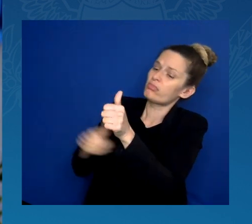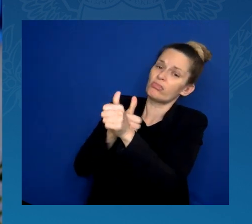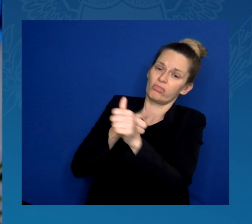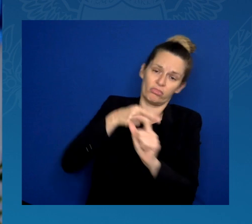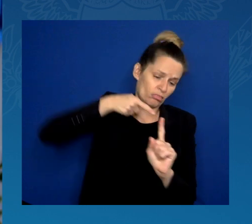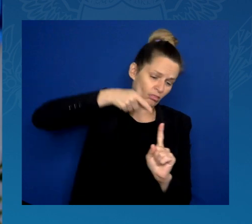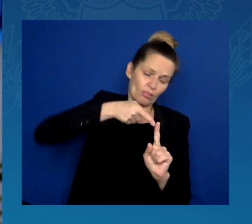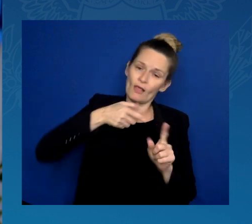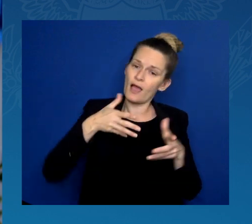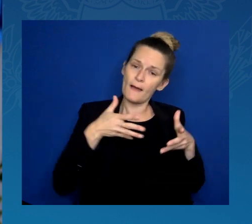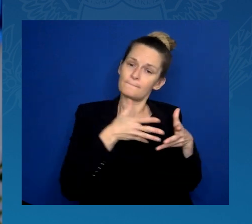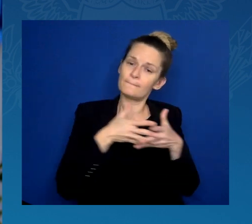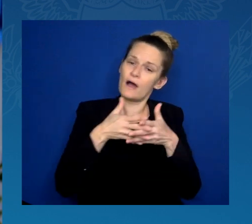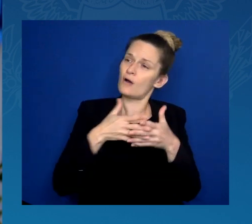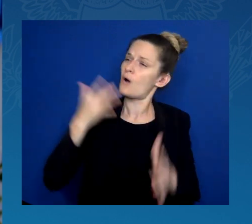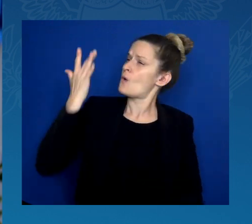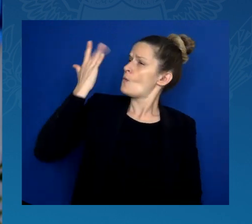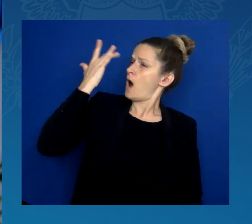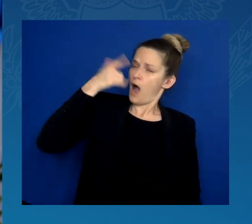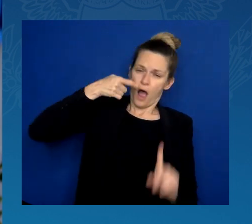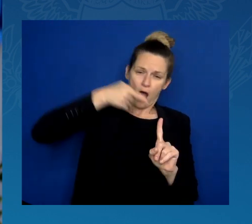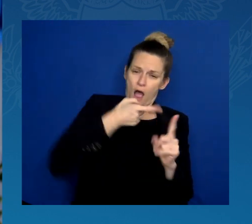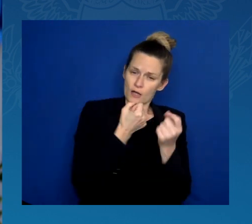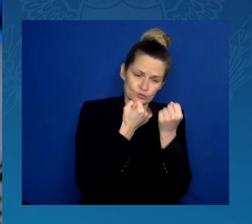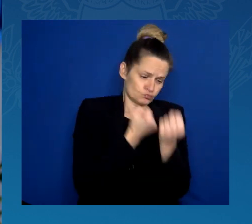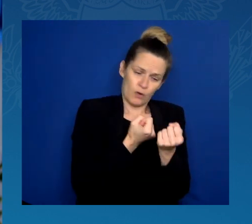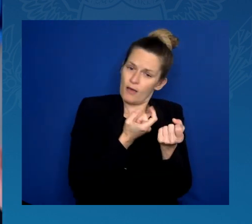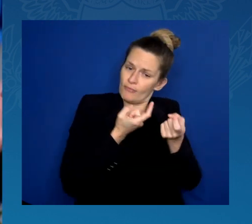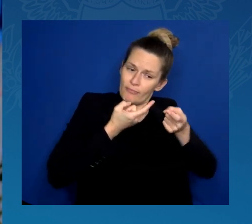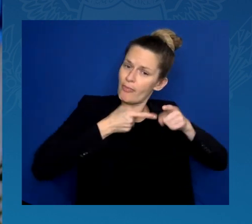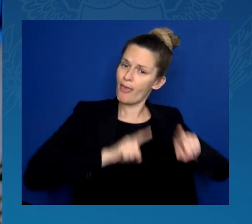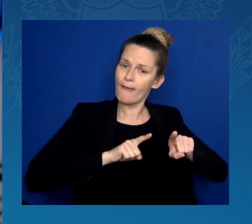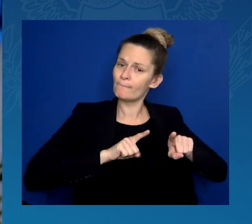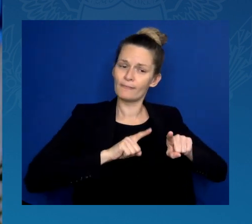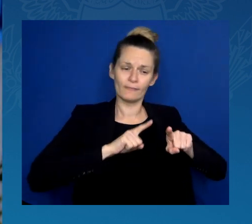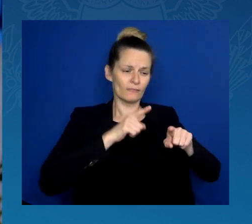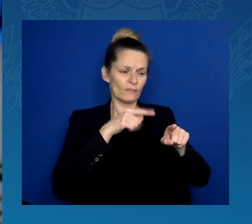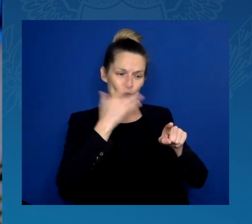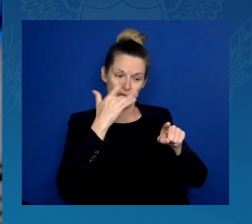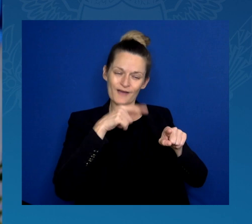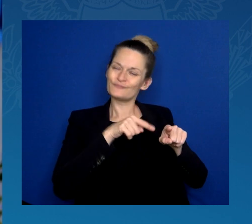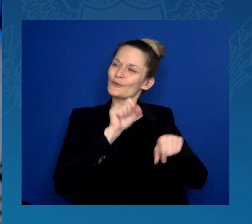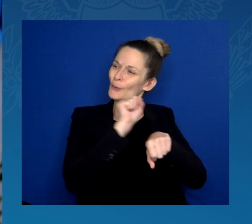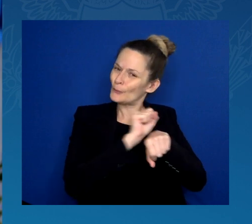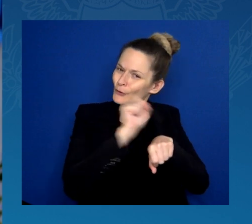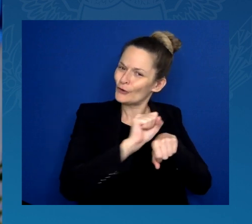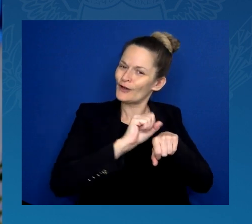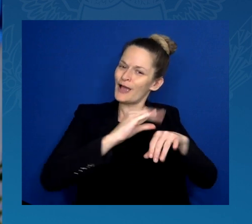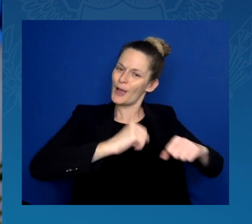and the protection of workers of America and the recognition of the dignity of the work